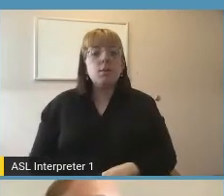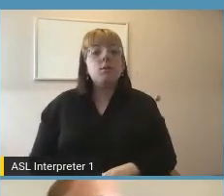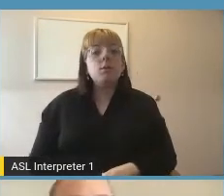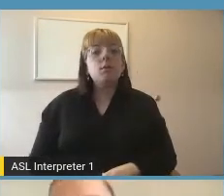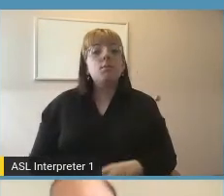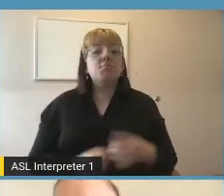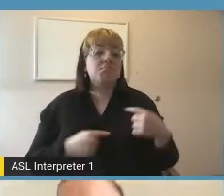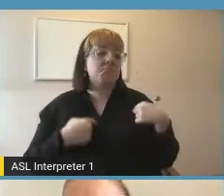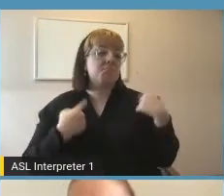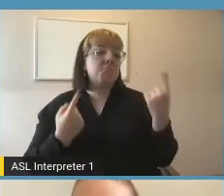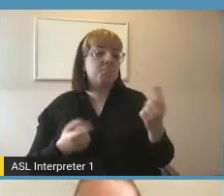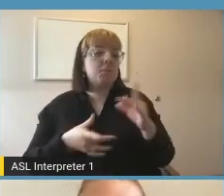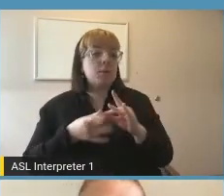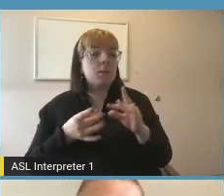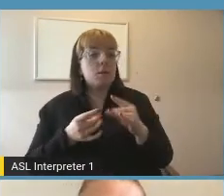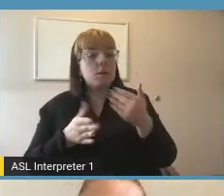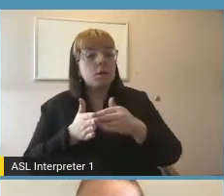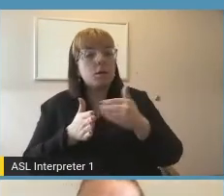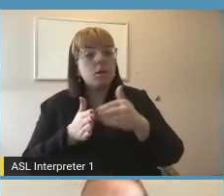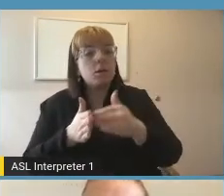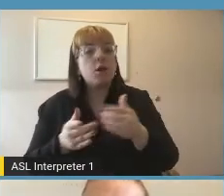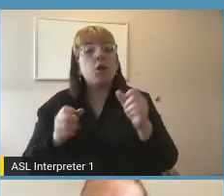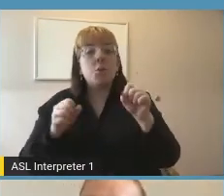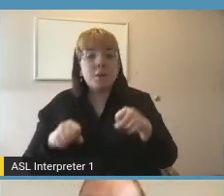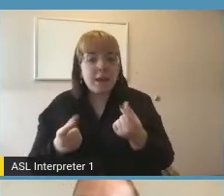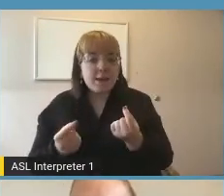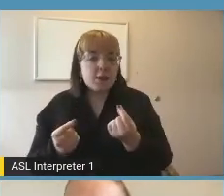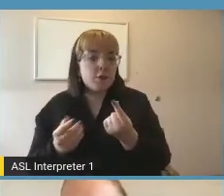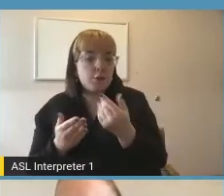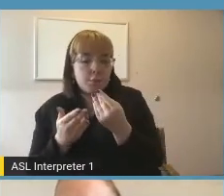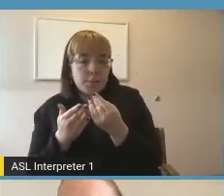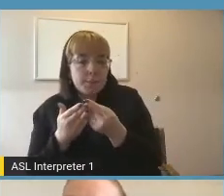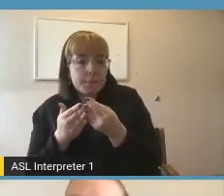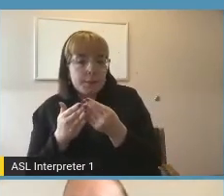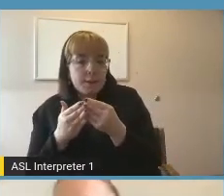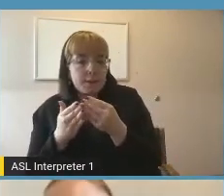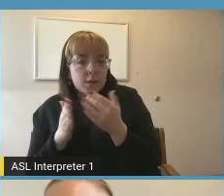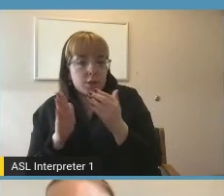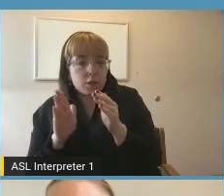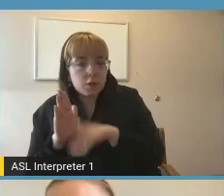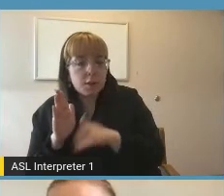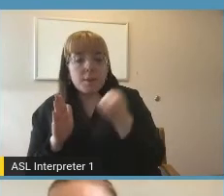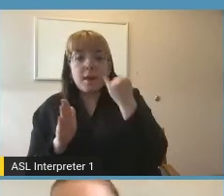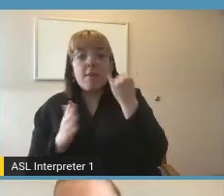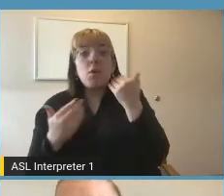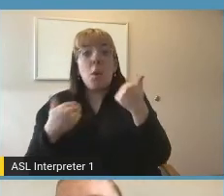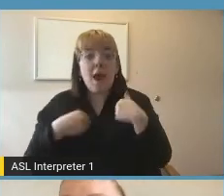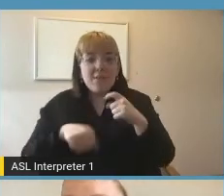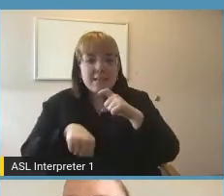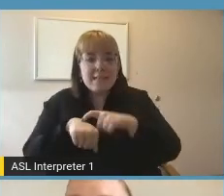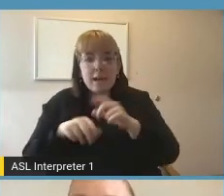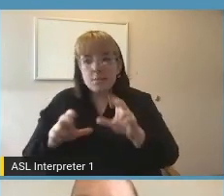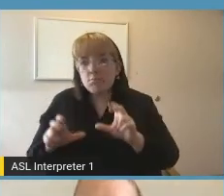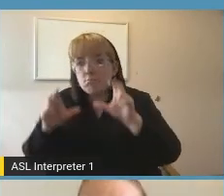can do it all for very little money if you have the time to dedicate to it. If you do